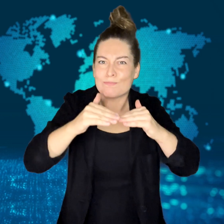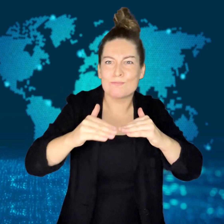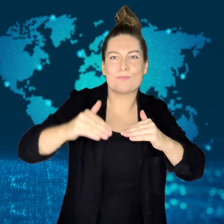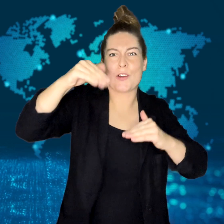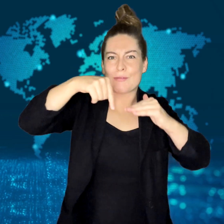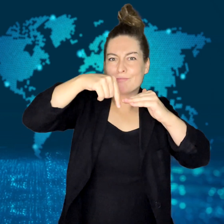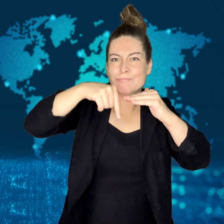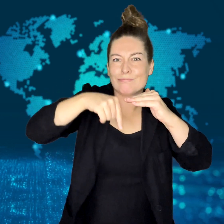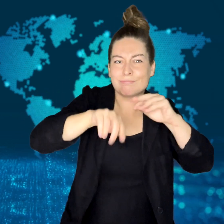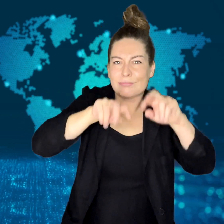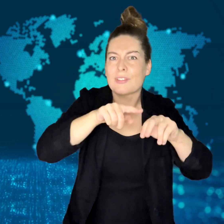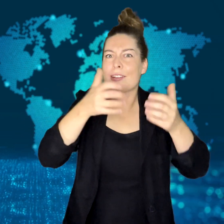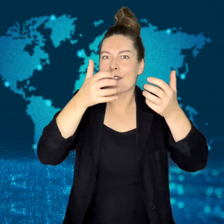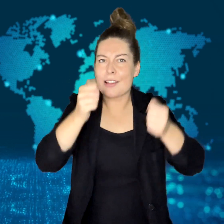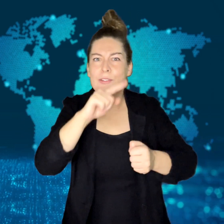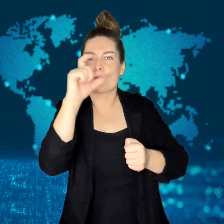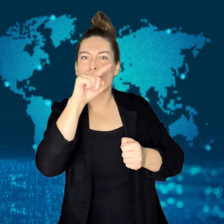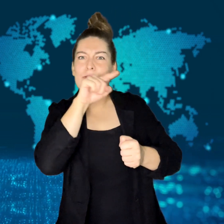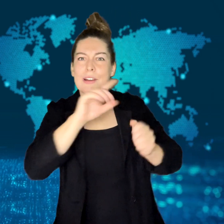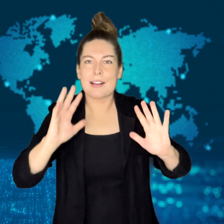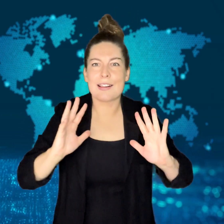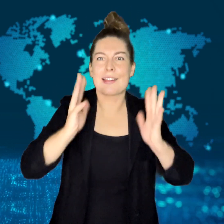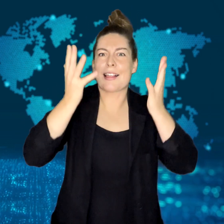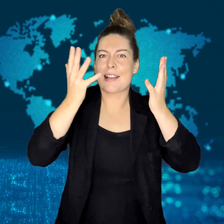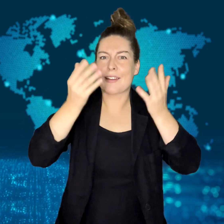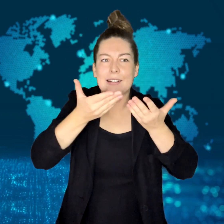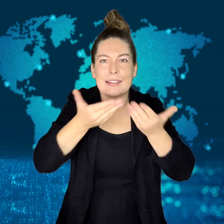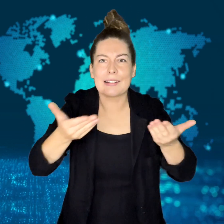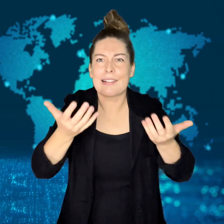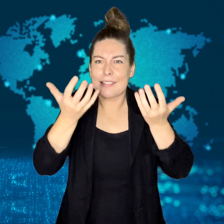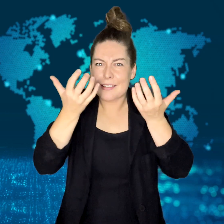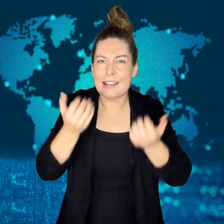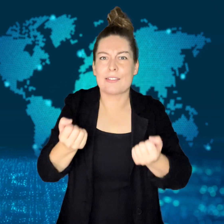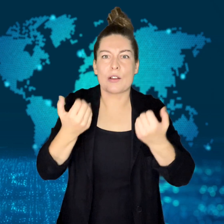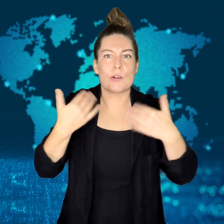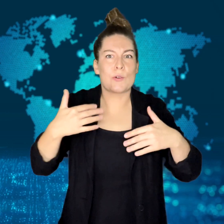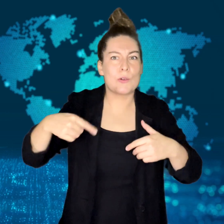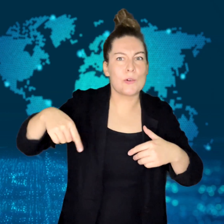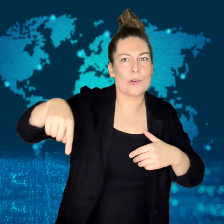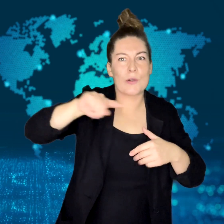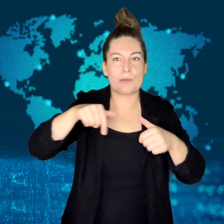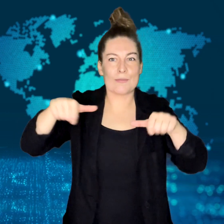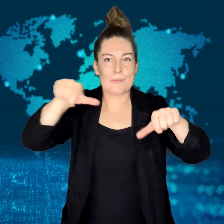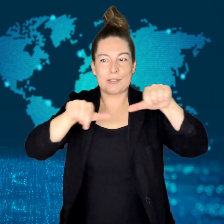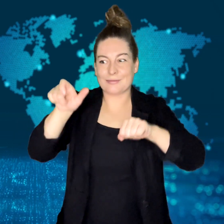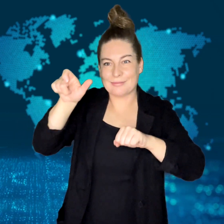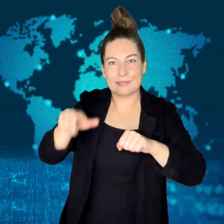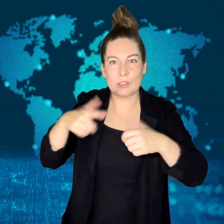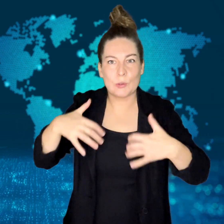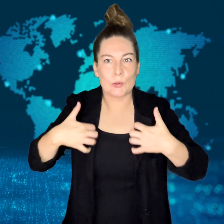as they realized the moon could potentially contain the building